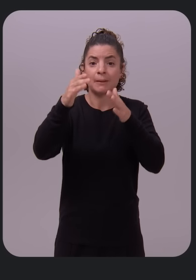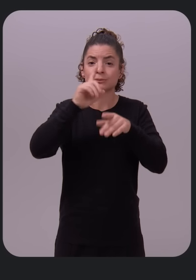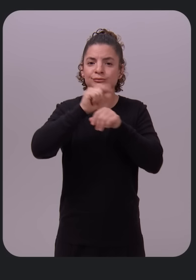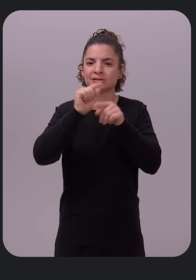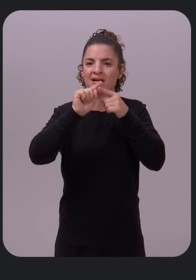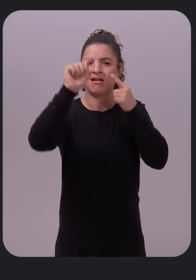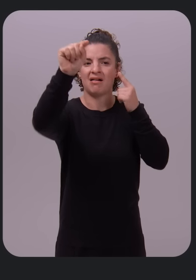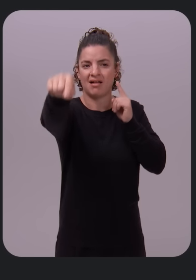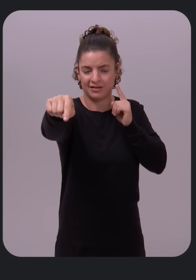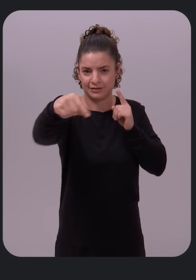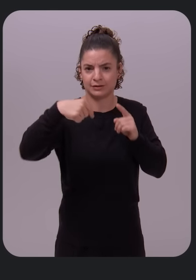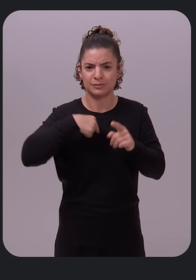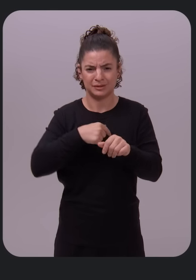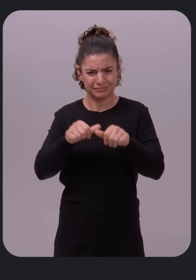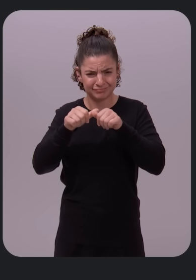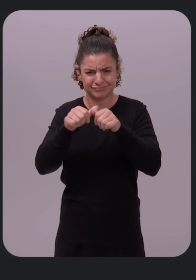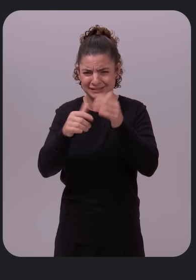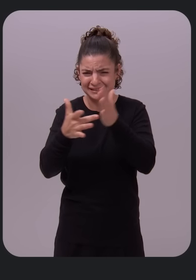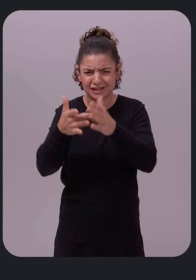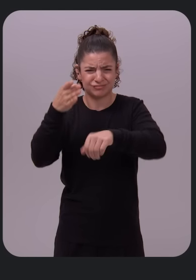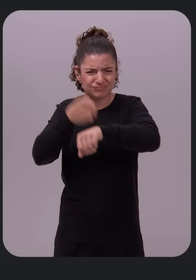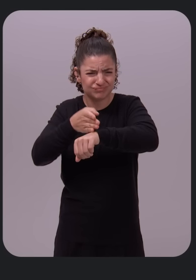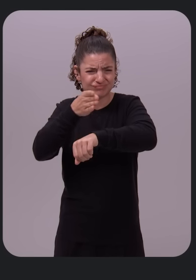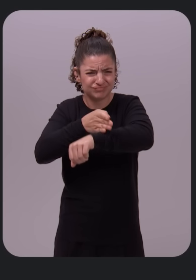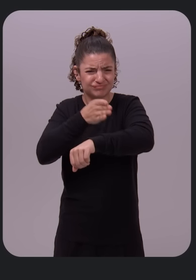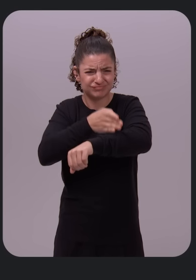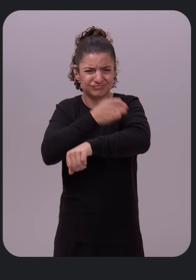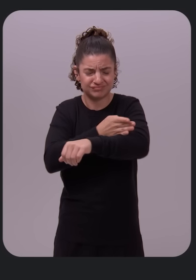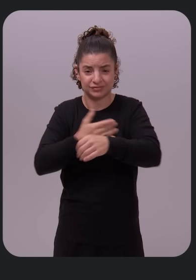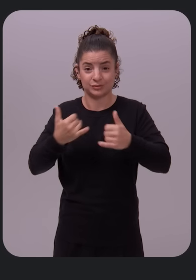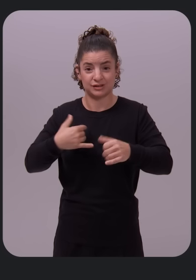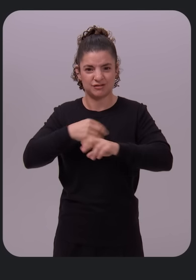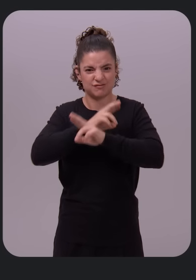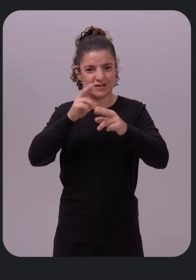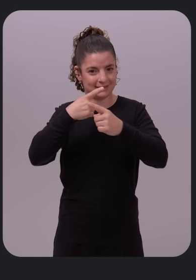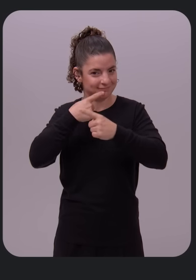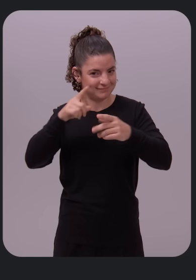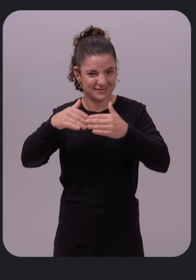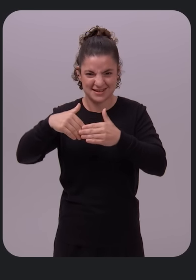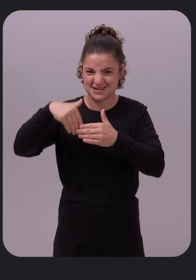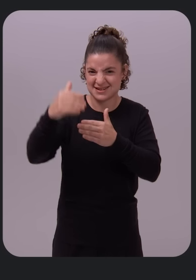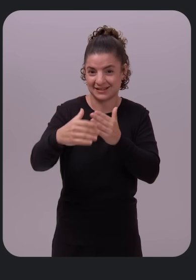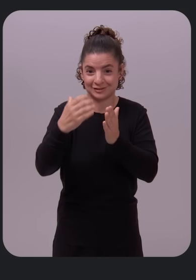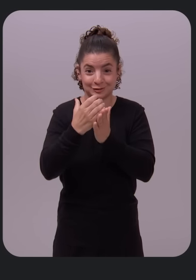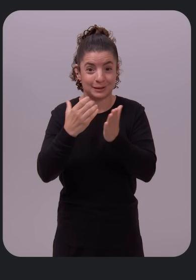We've continued to make technical advances. And today, we are ready to announce our next chapter.